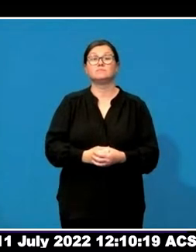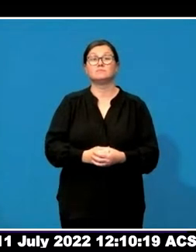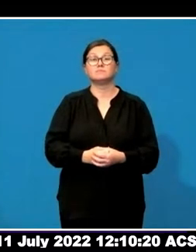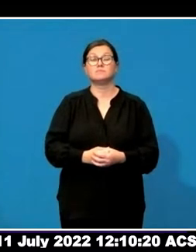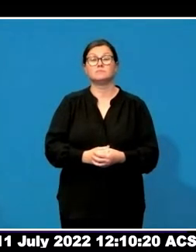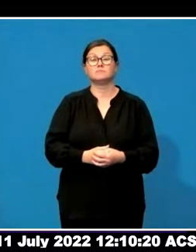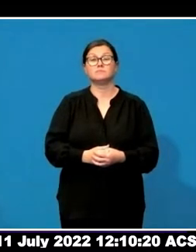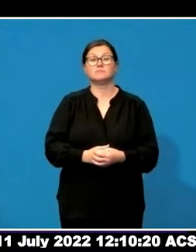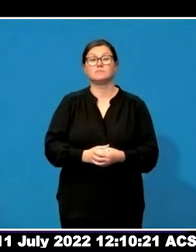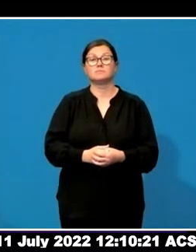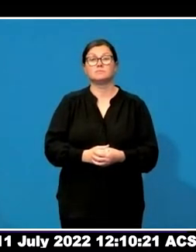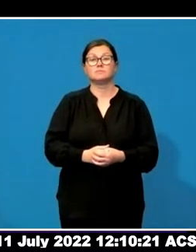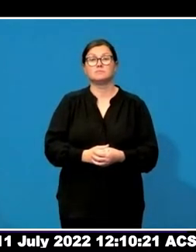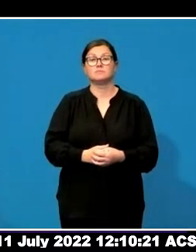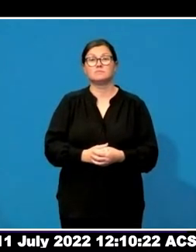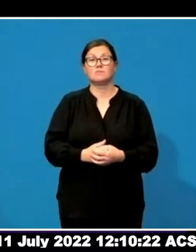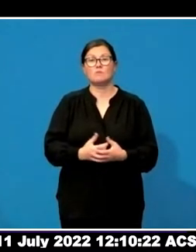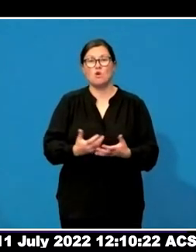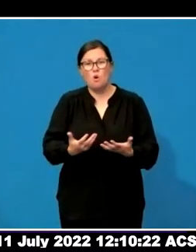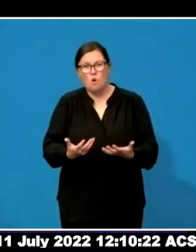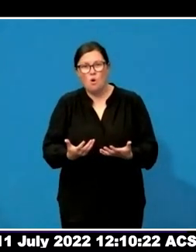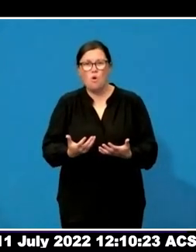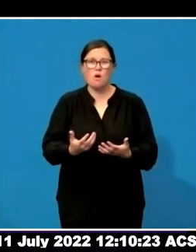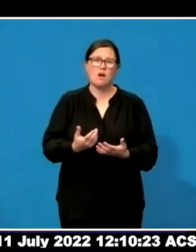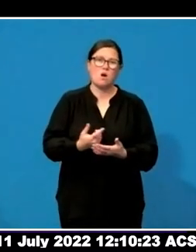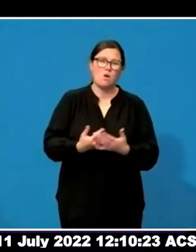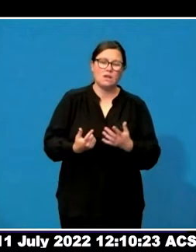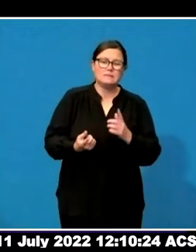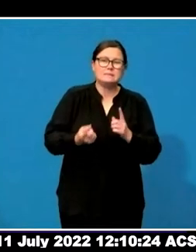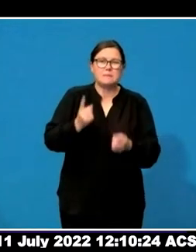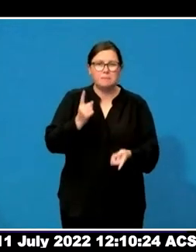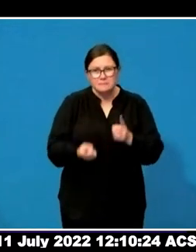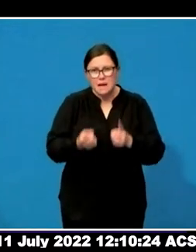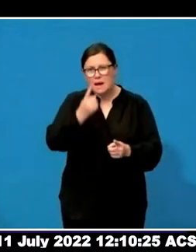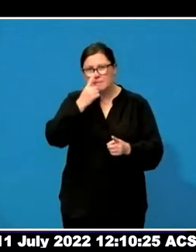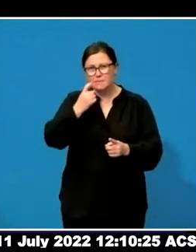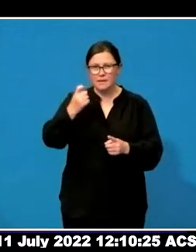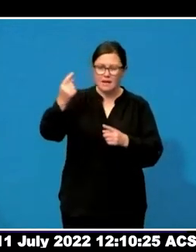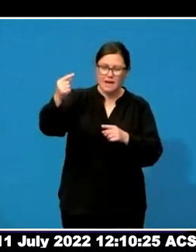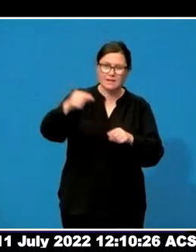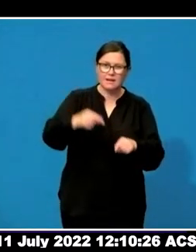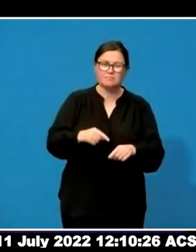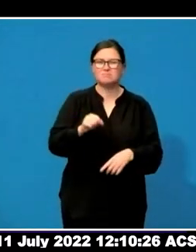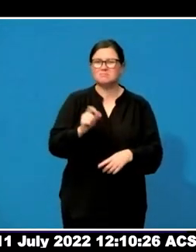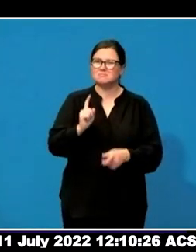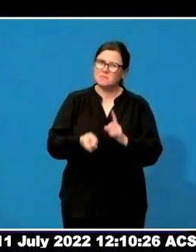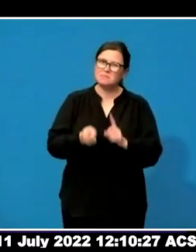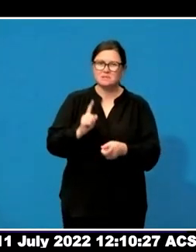Or is it only sometimes you get to see him? Yeah, sometimes. MS TARRAGO: And it's a long way between Tennant Creek and Alice